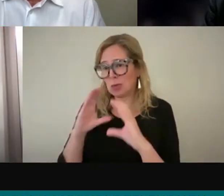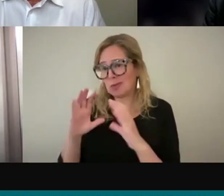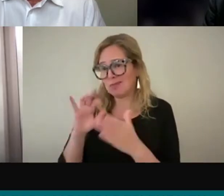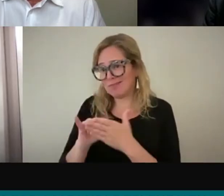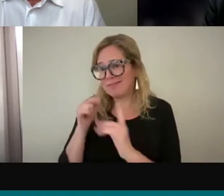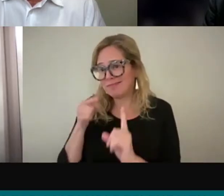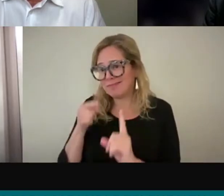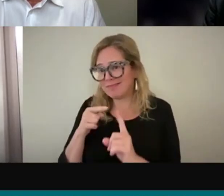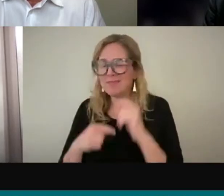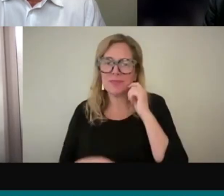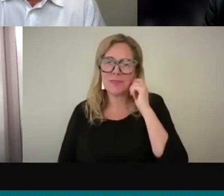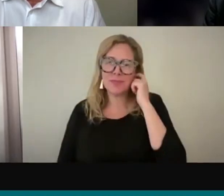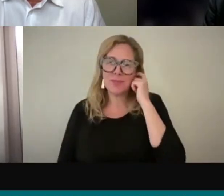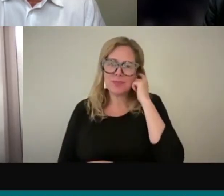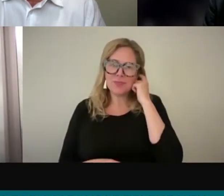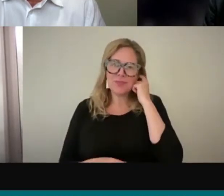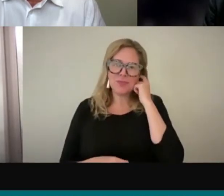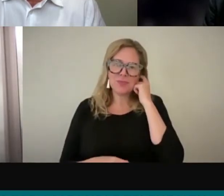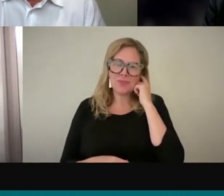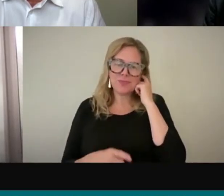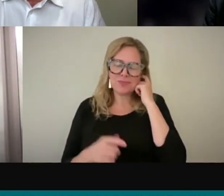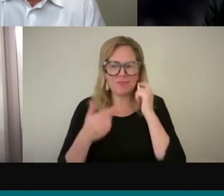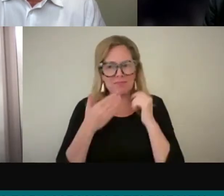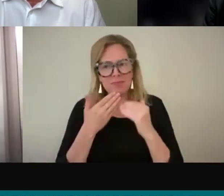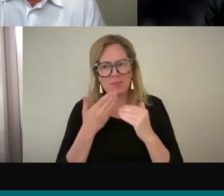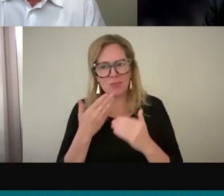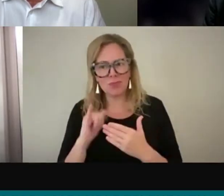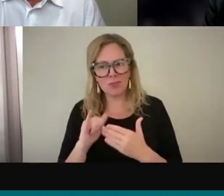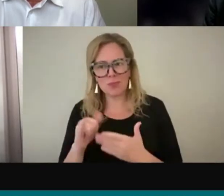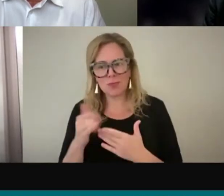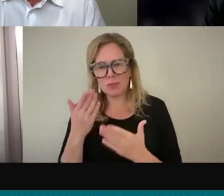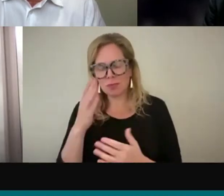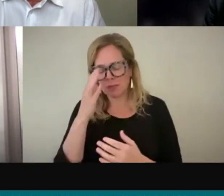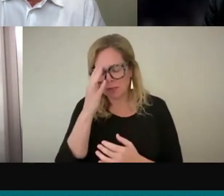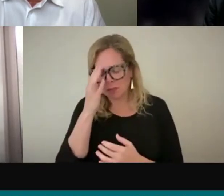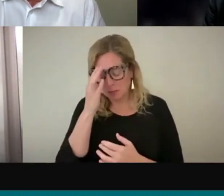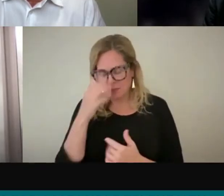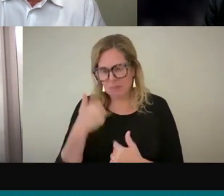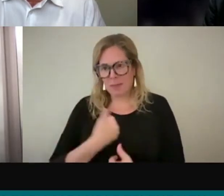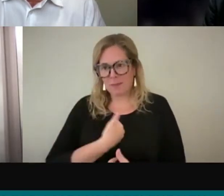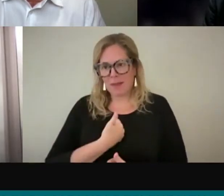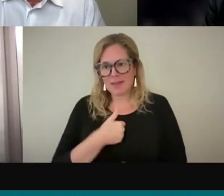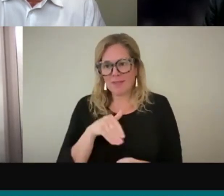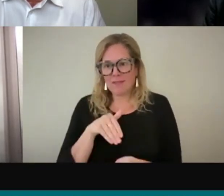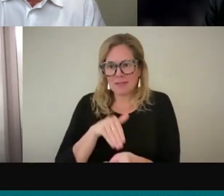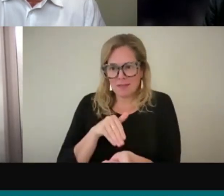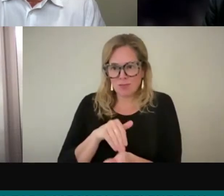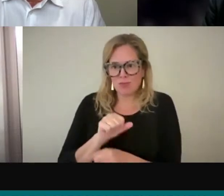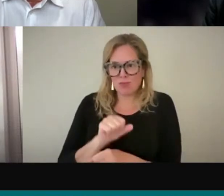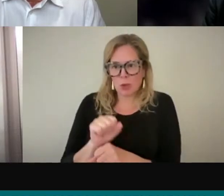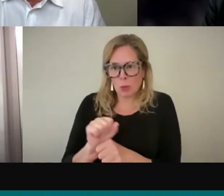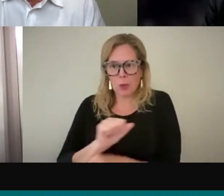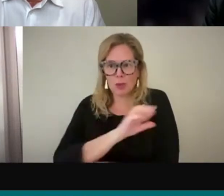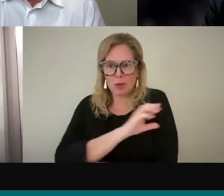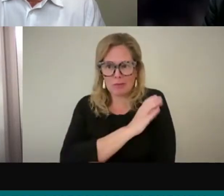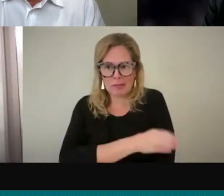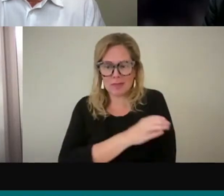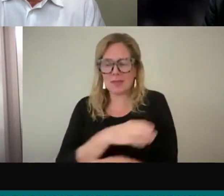That's fabulous. As a practicing doctor myself, I am incredibly encouraged and excited, optimistic,